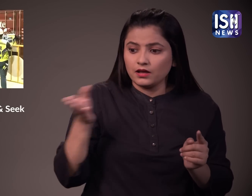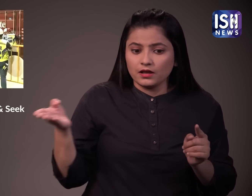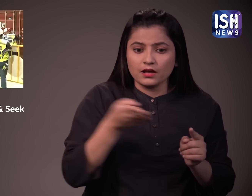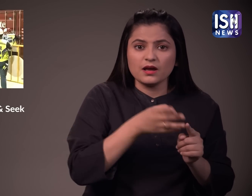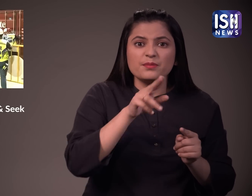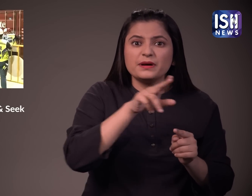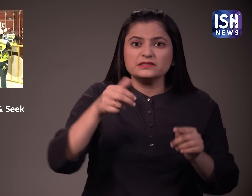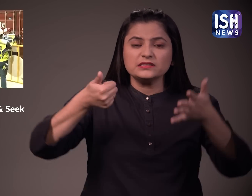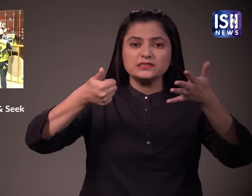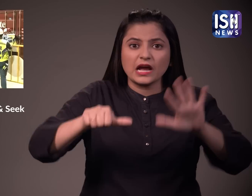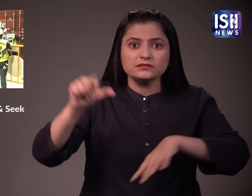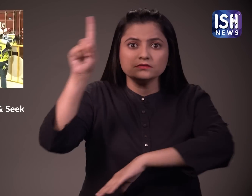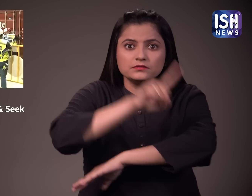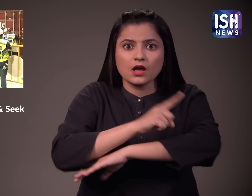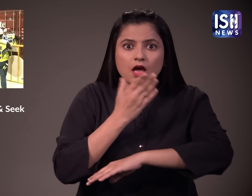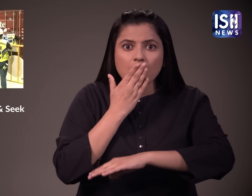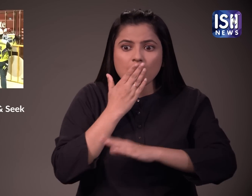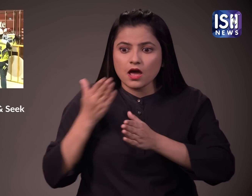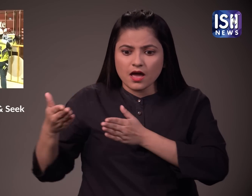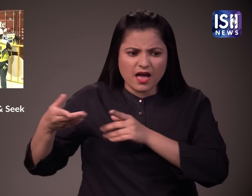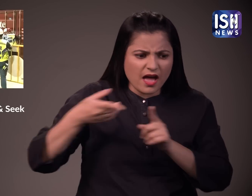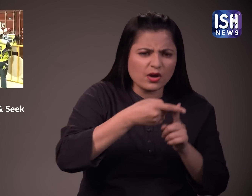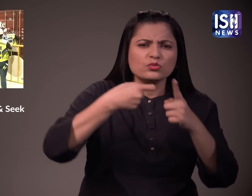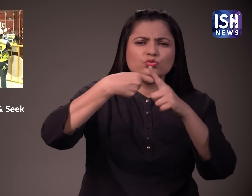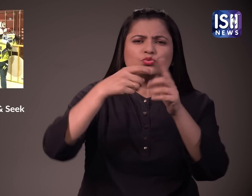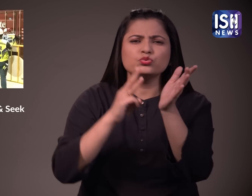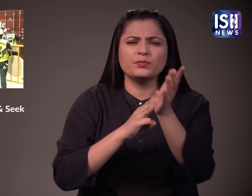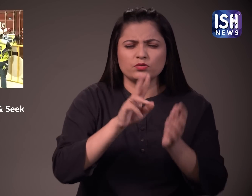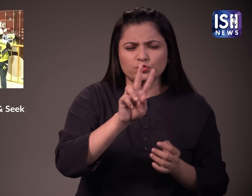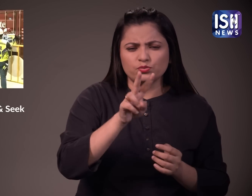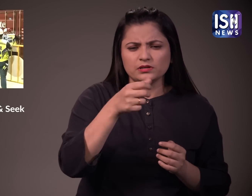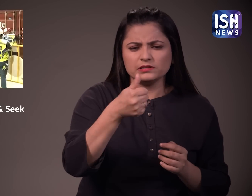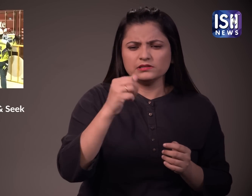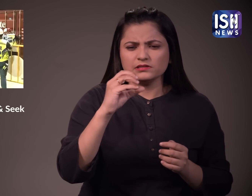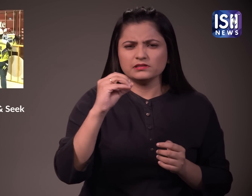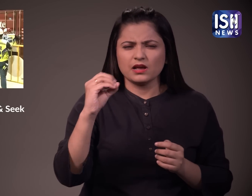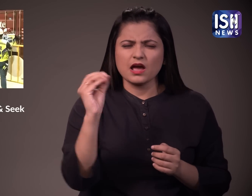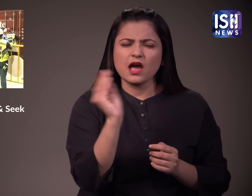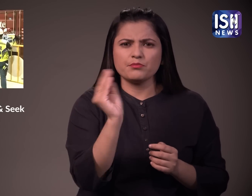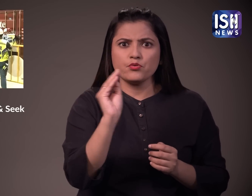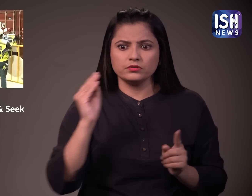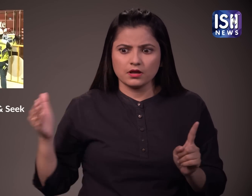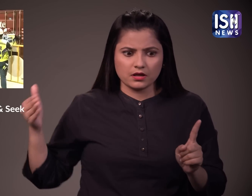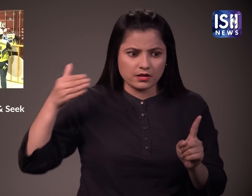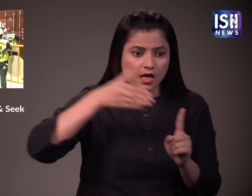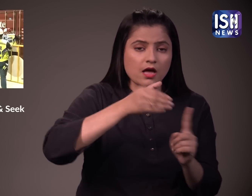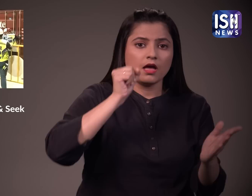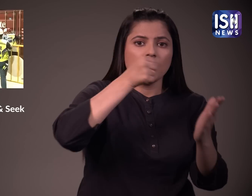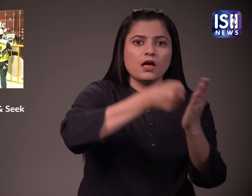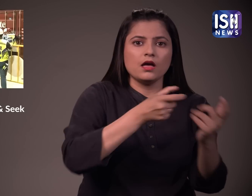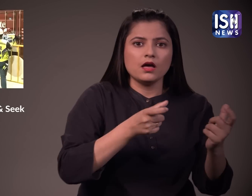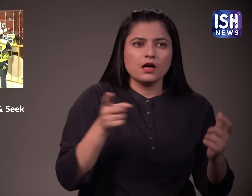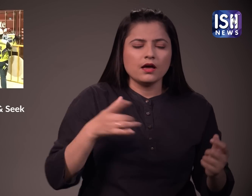The journey was about 2600 KM long and took 6 days. Oh God!